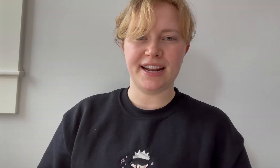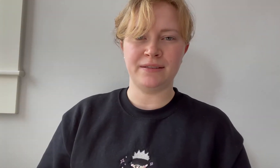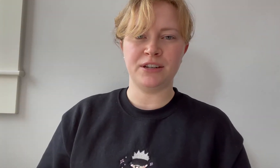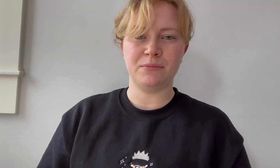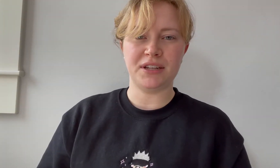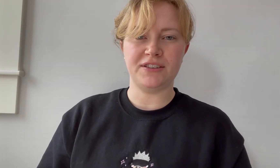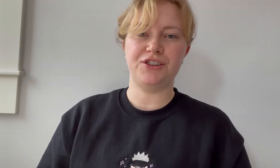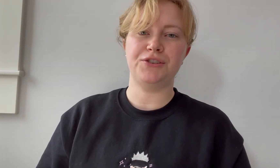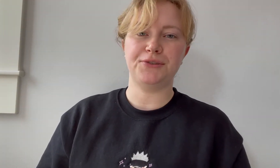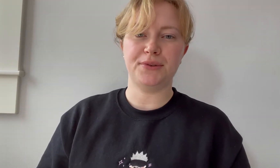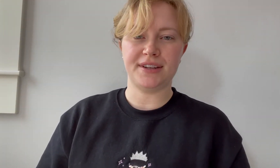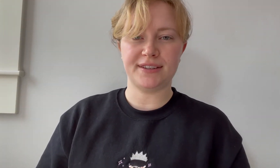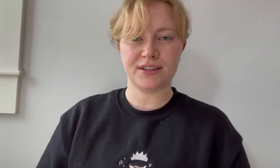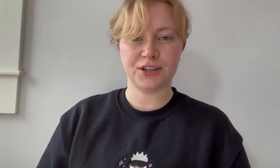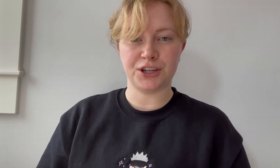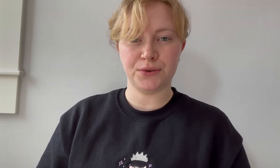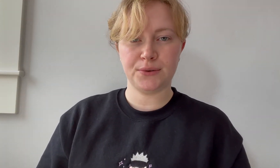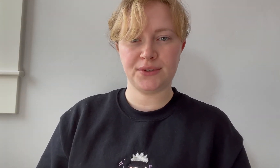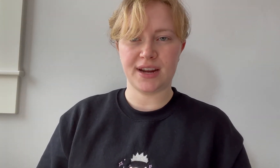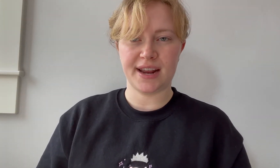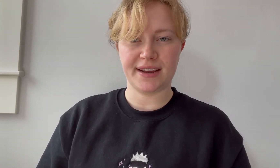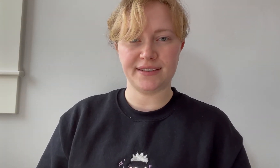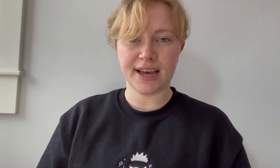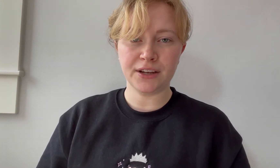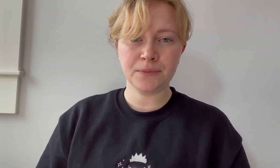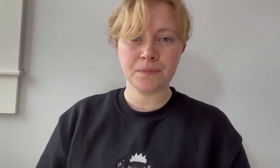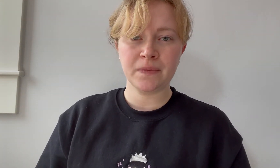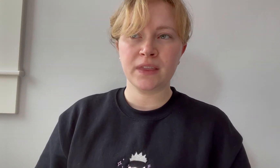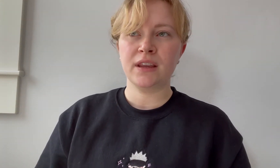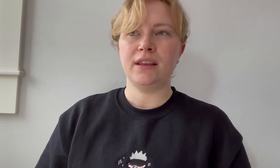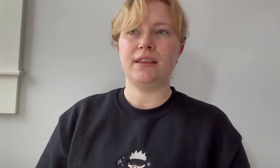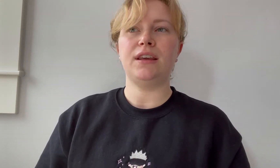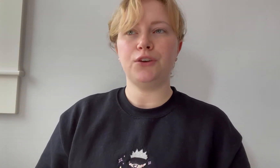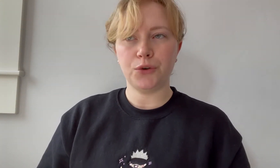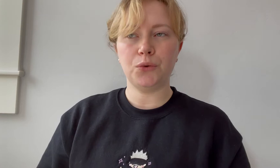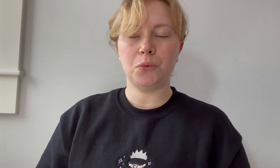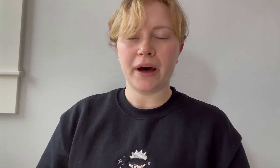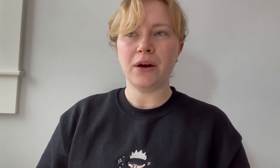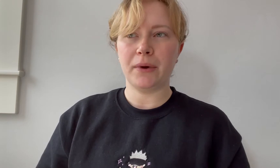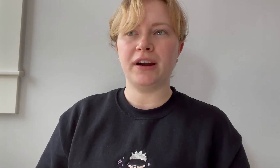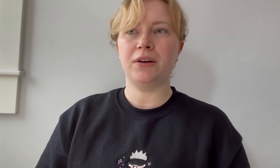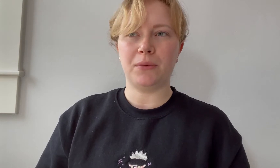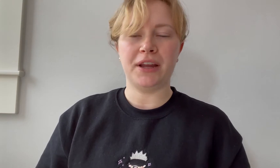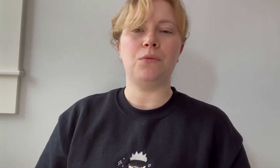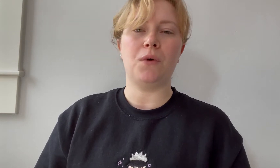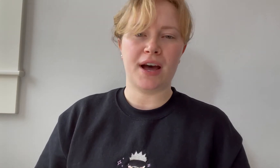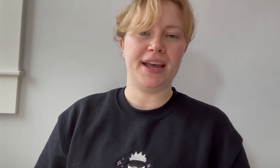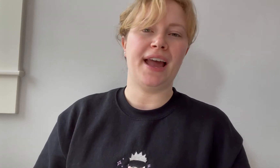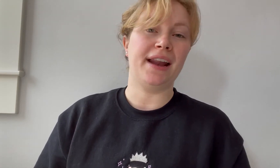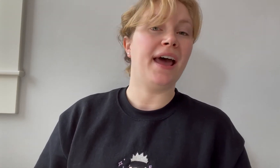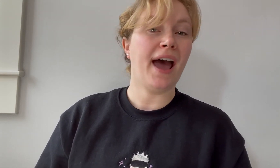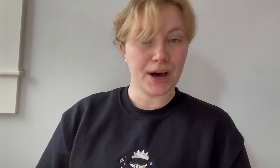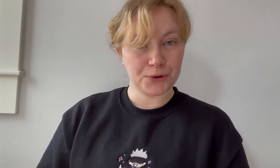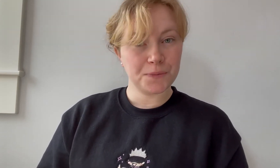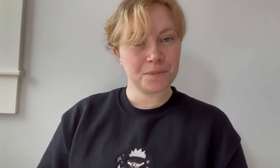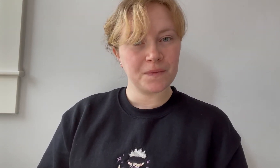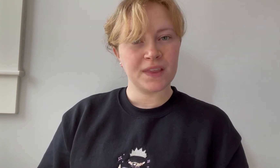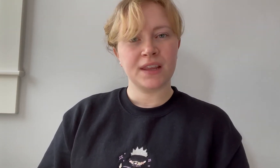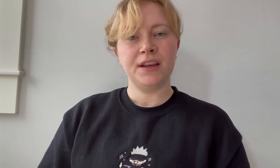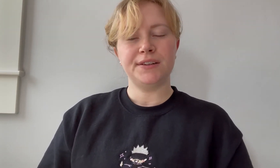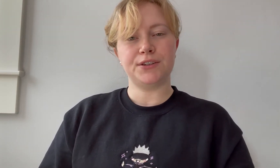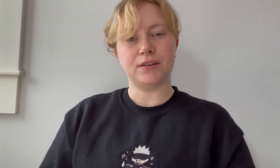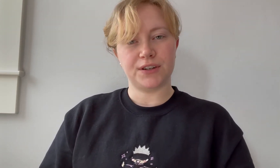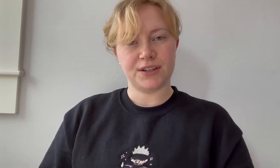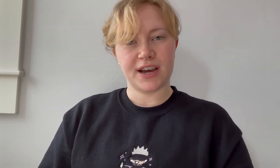i'm going to be teaching you the six cues in asl the who what where when why and how so first time